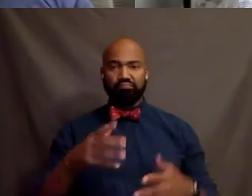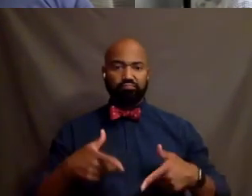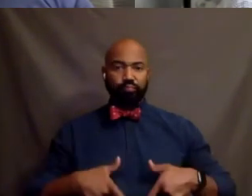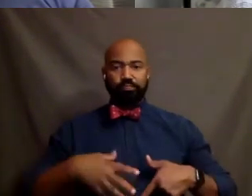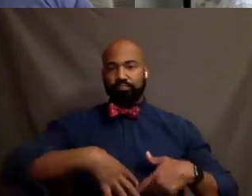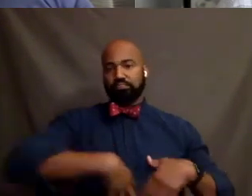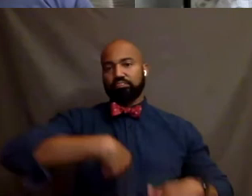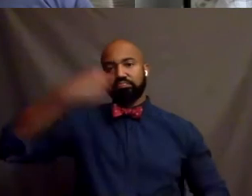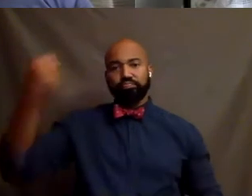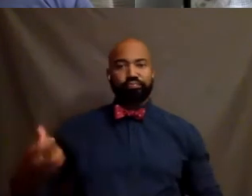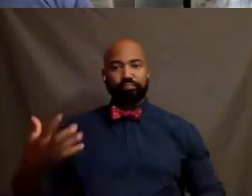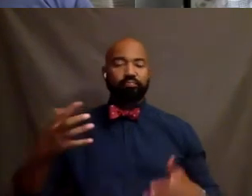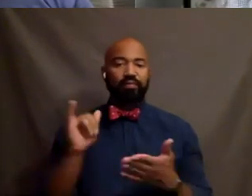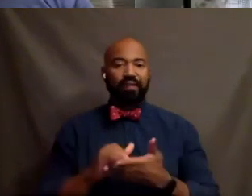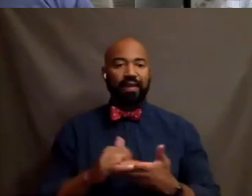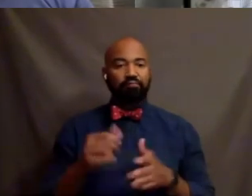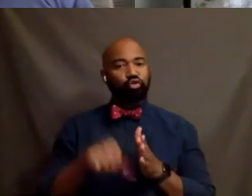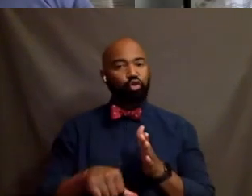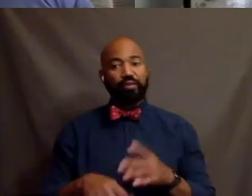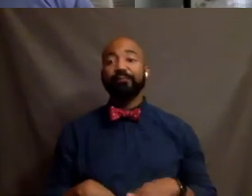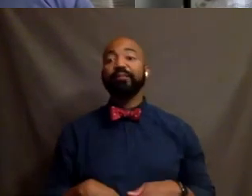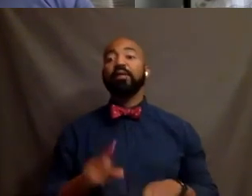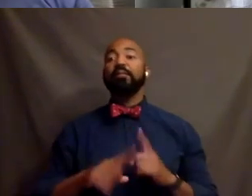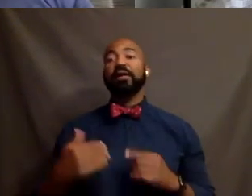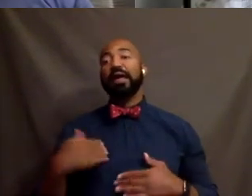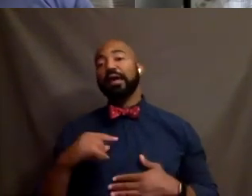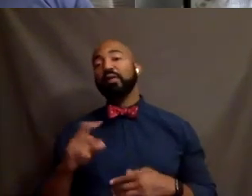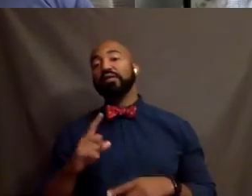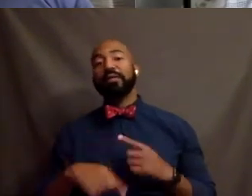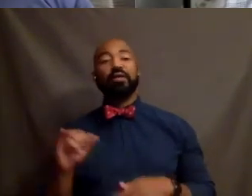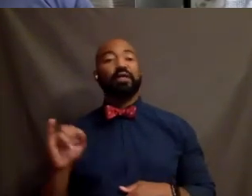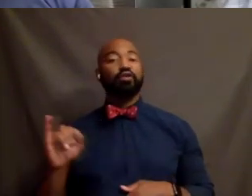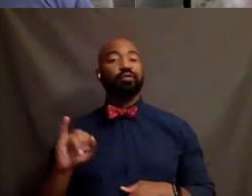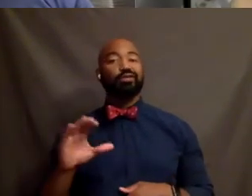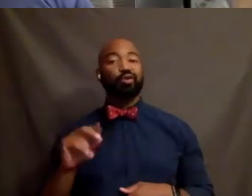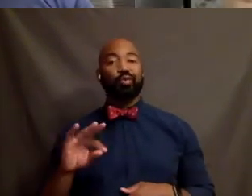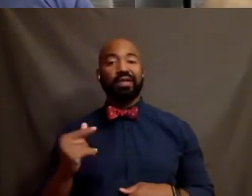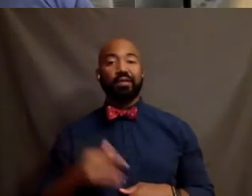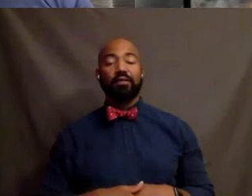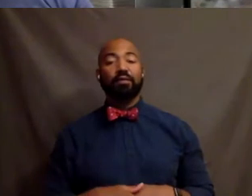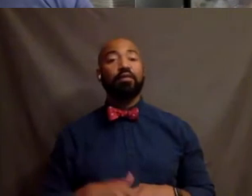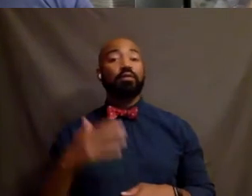which is about insurance coding. So it's really important to know that the little known KX modifiers,